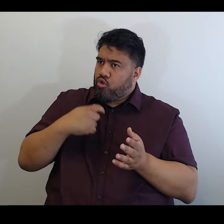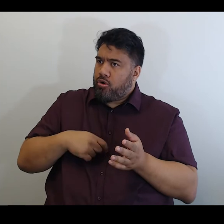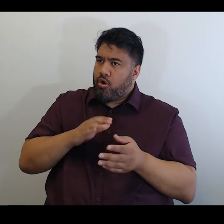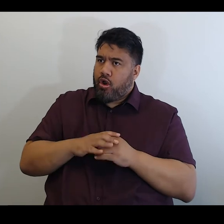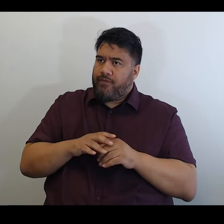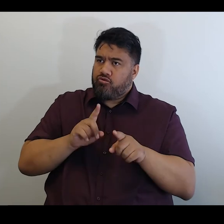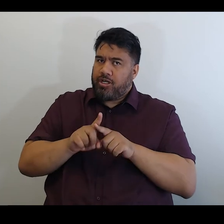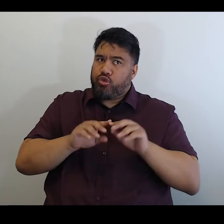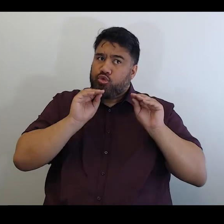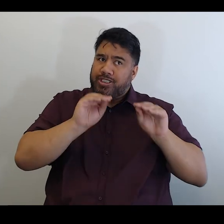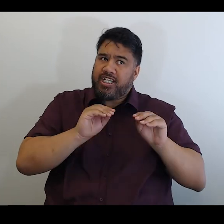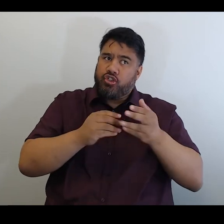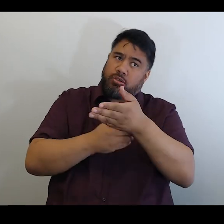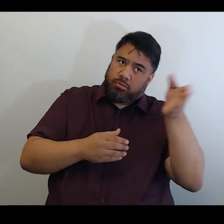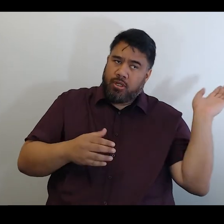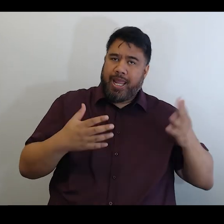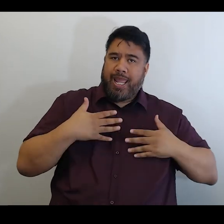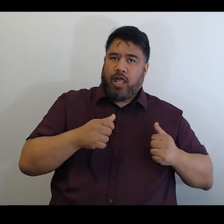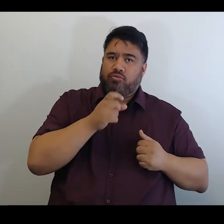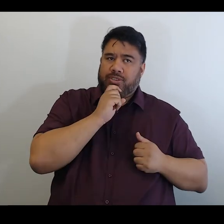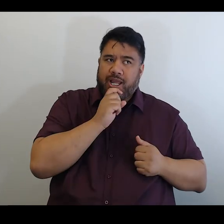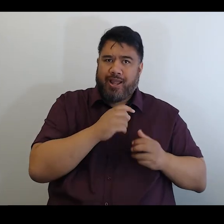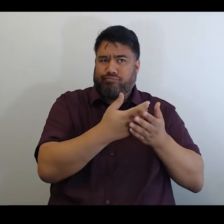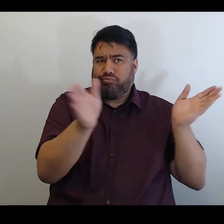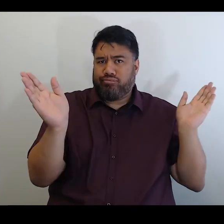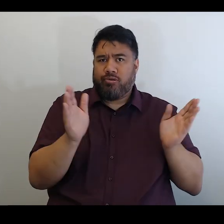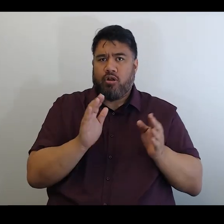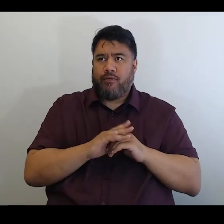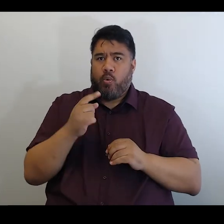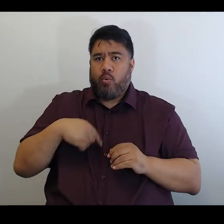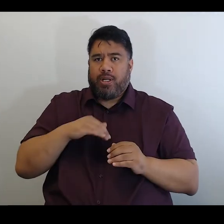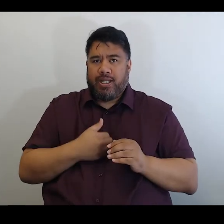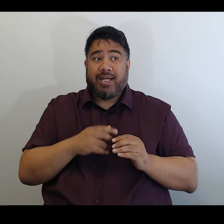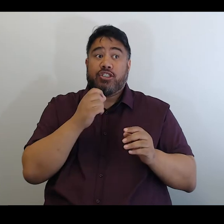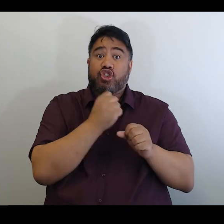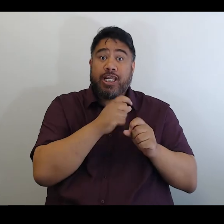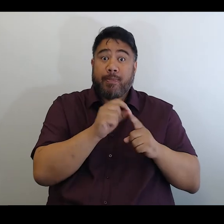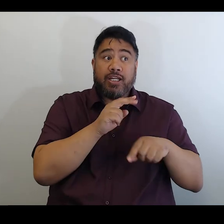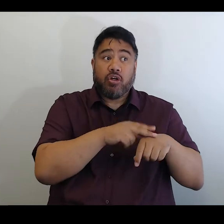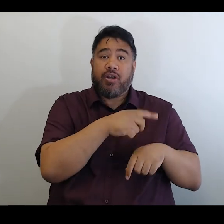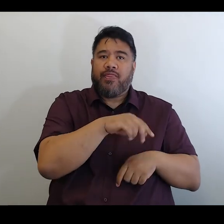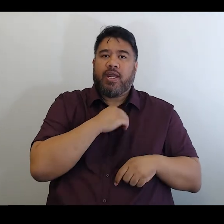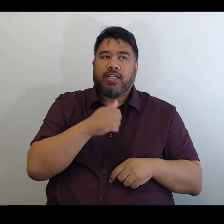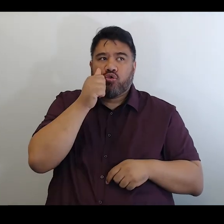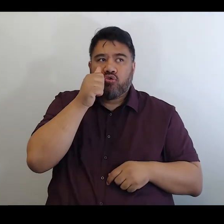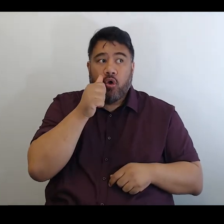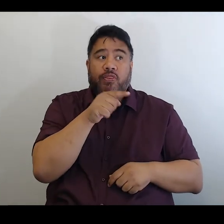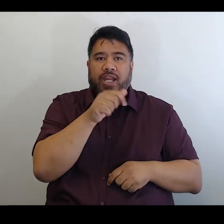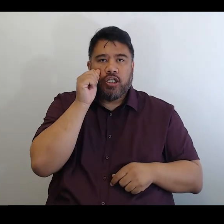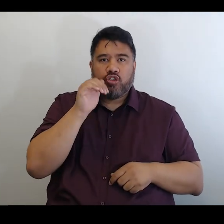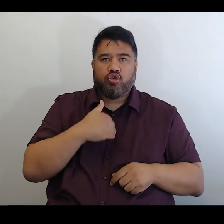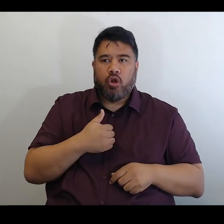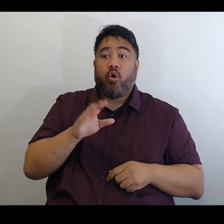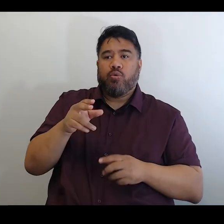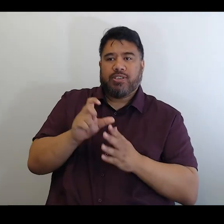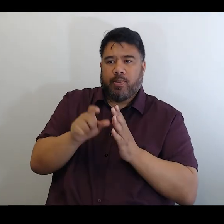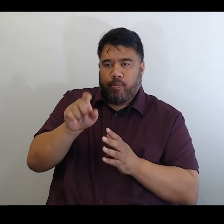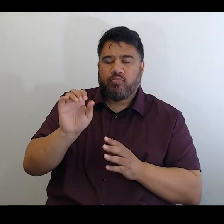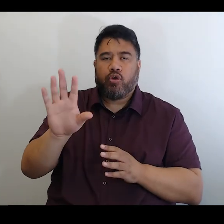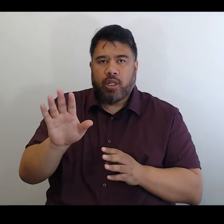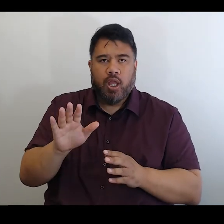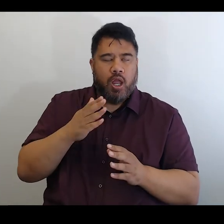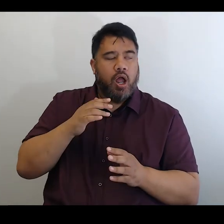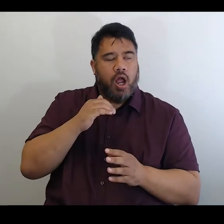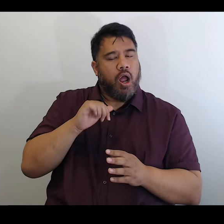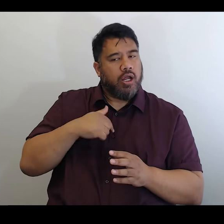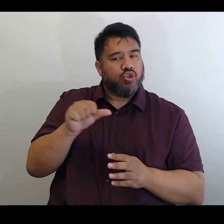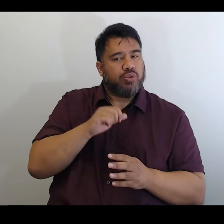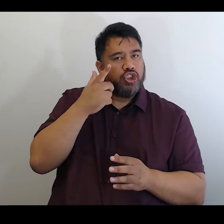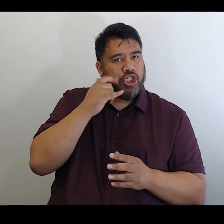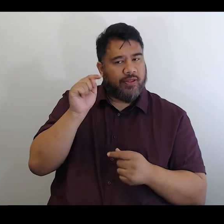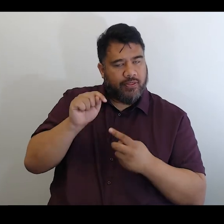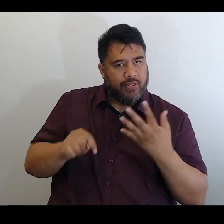Because it's really important that our GPs, have their education, and are prompting us as patients around the support services that we may be eligible for, as well as hospitals.